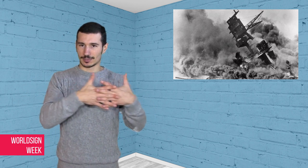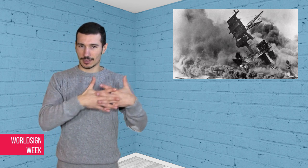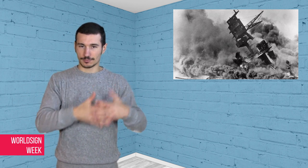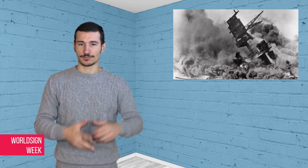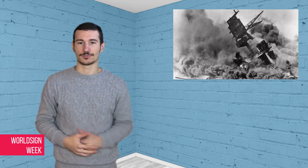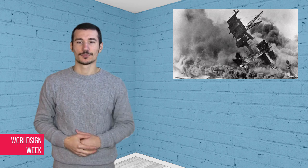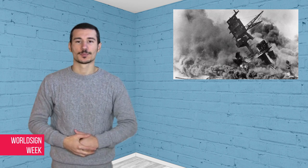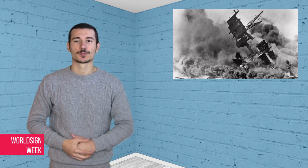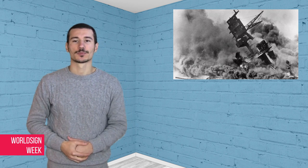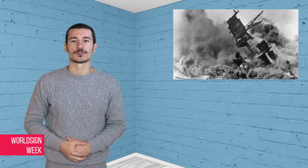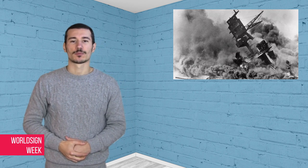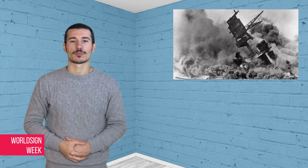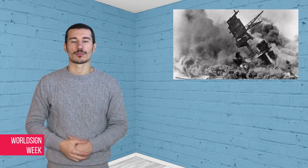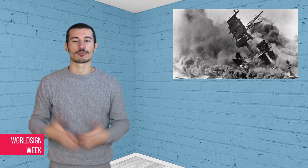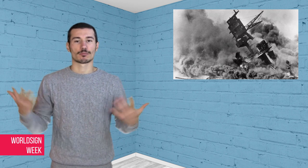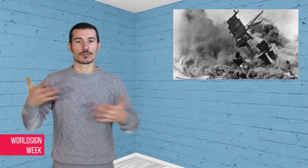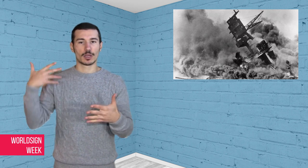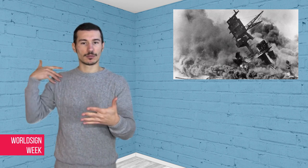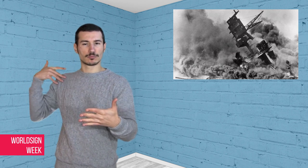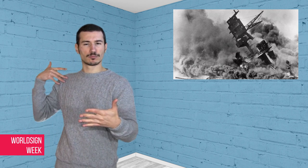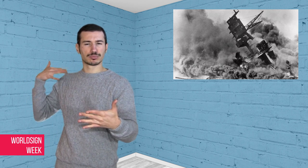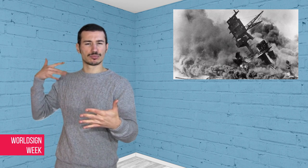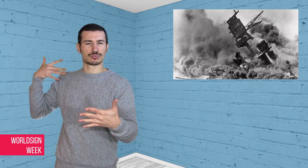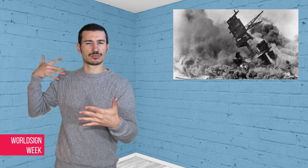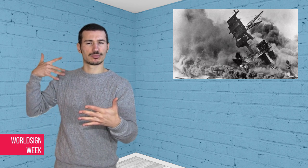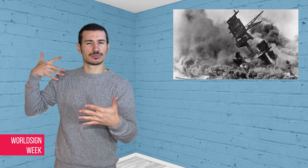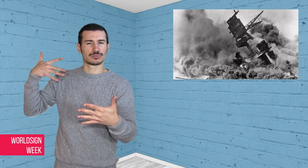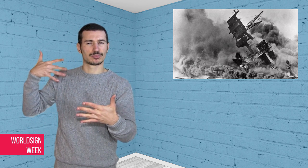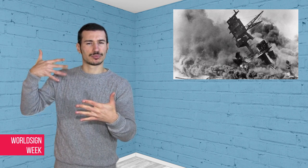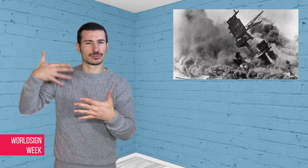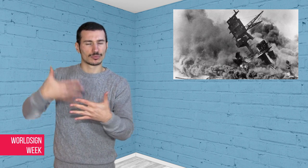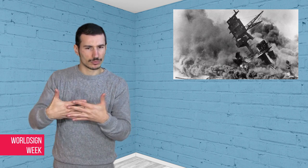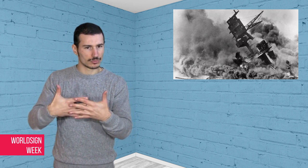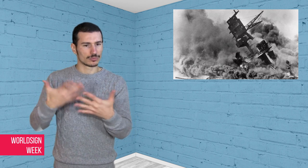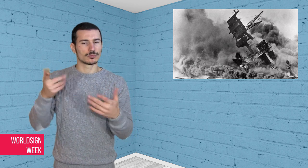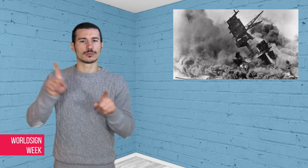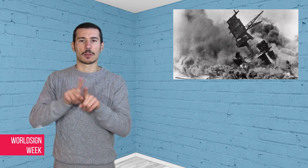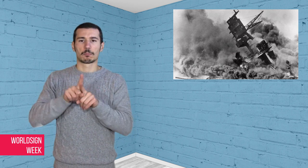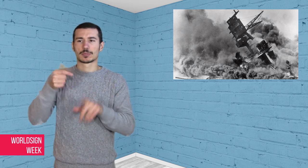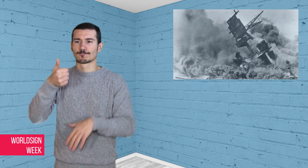Japanese leader would visit the site,